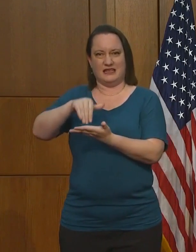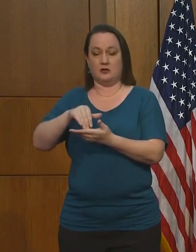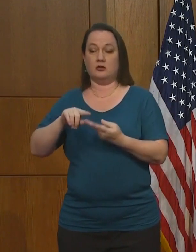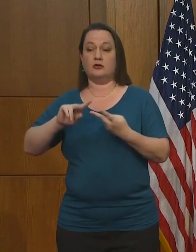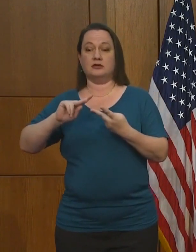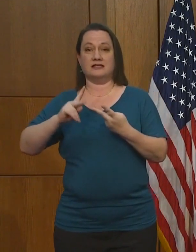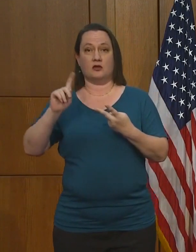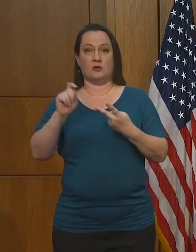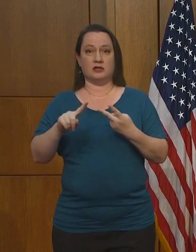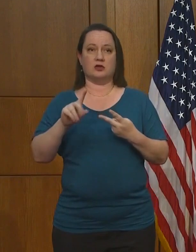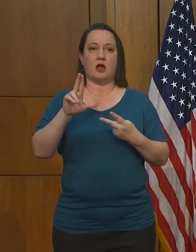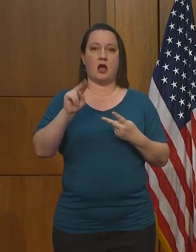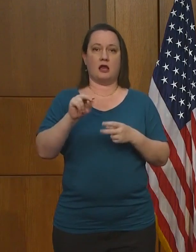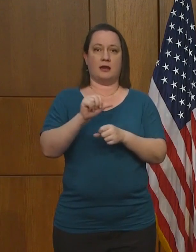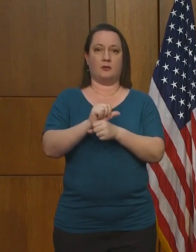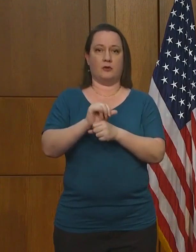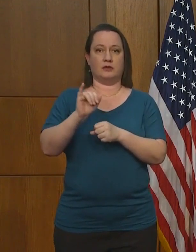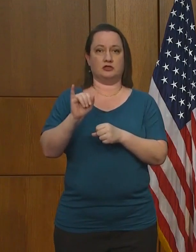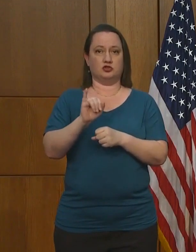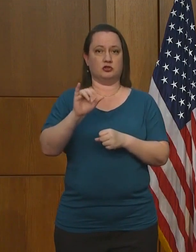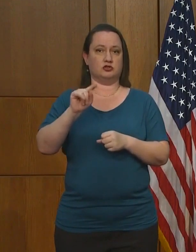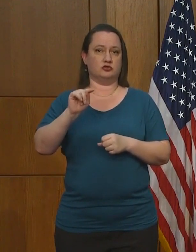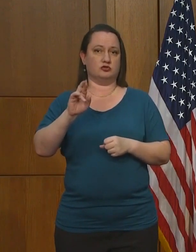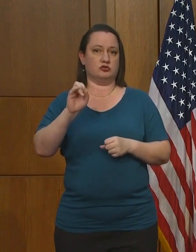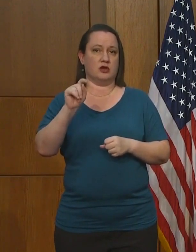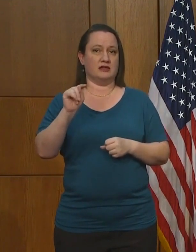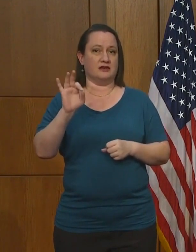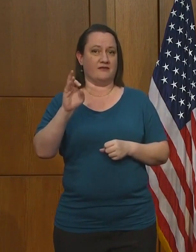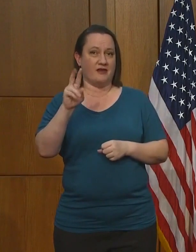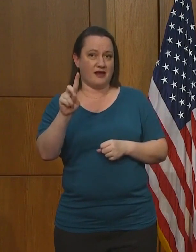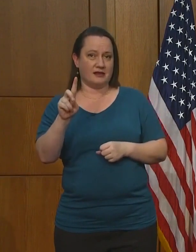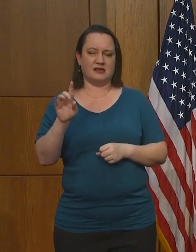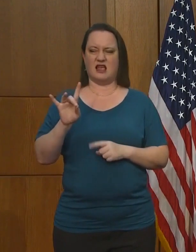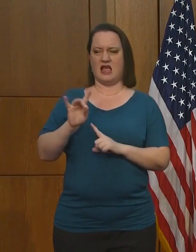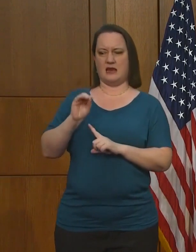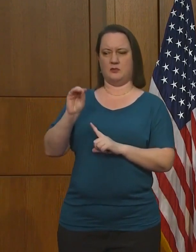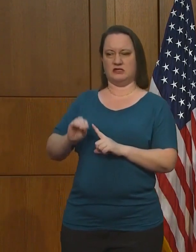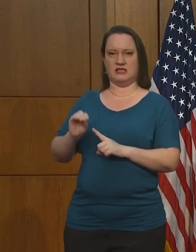QUESTION ABOUT UNEMPLOYMENT INSURANCE TRUST FUND THIS IS